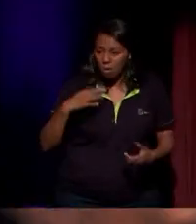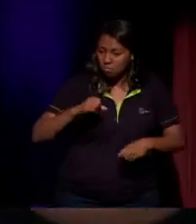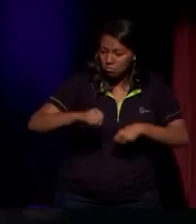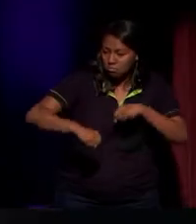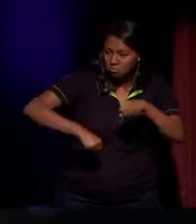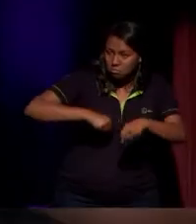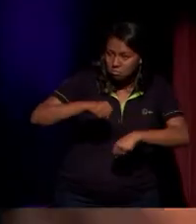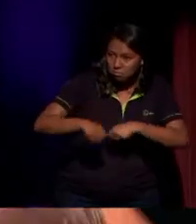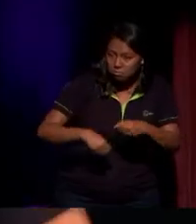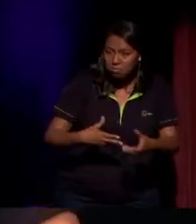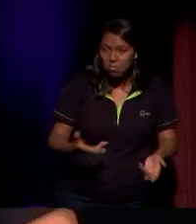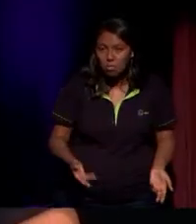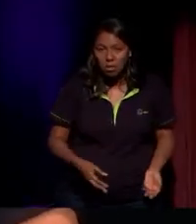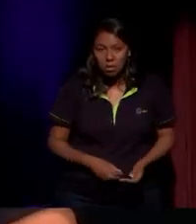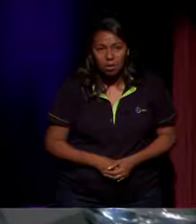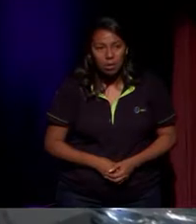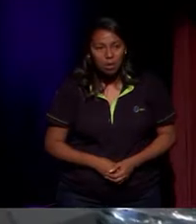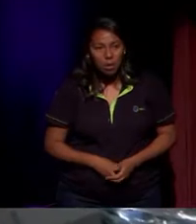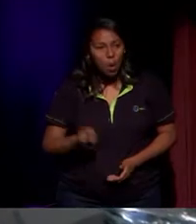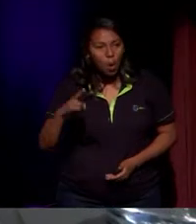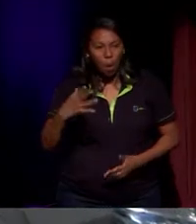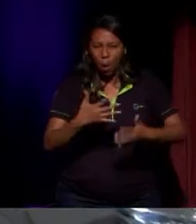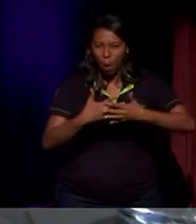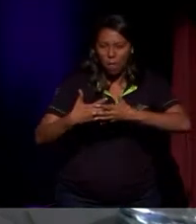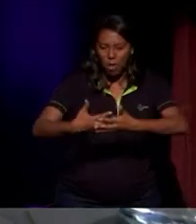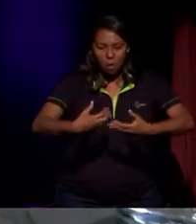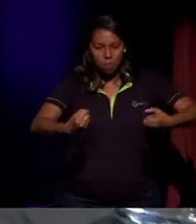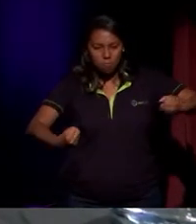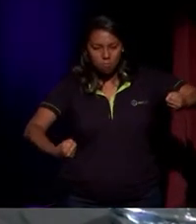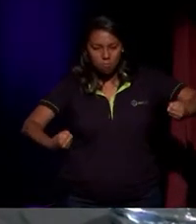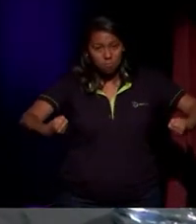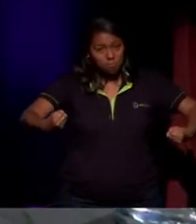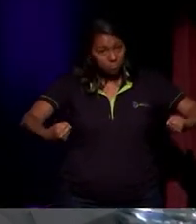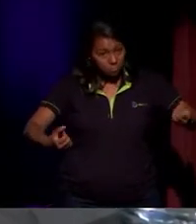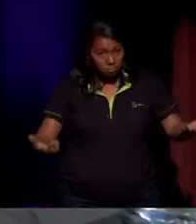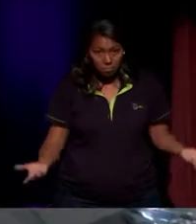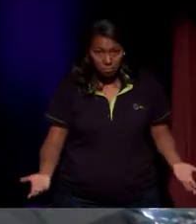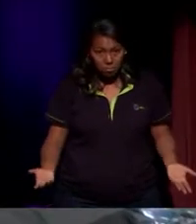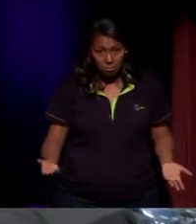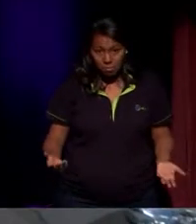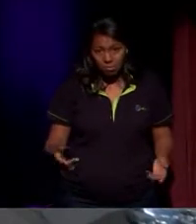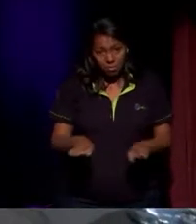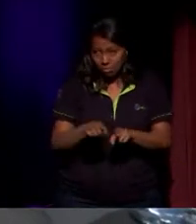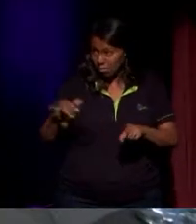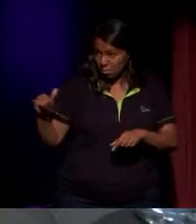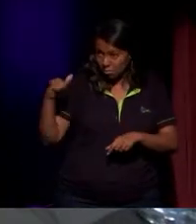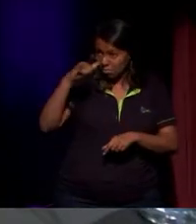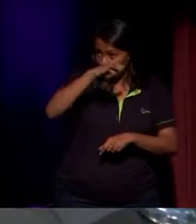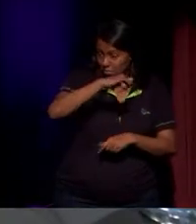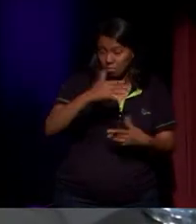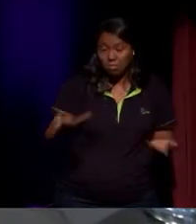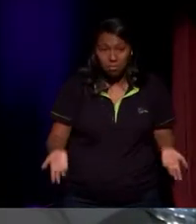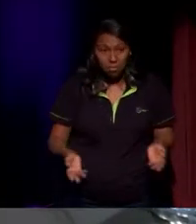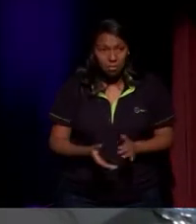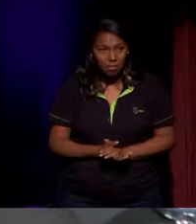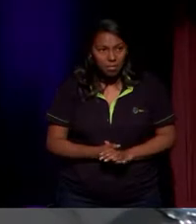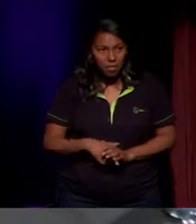nor to be behind the wheel of a truck, or even an airplane. Although I am called the Arab woman,